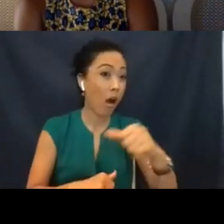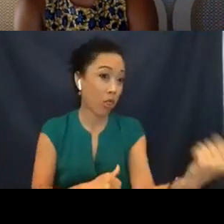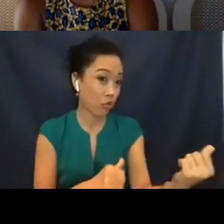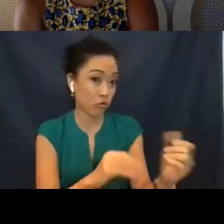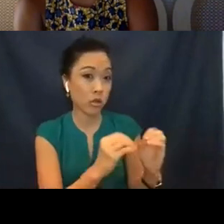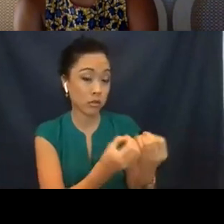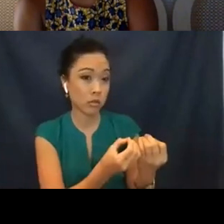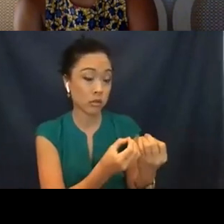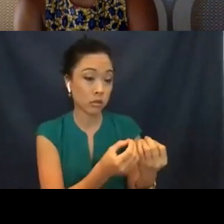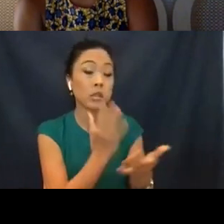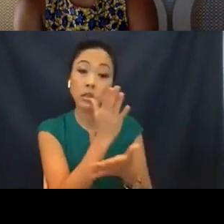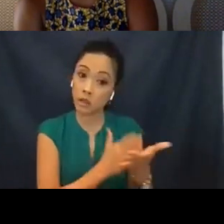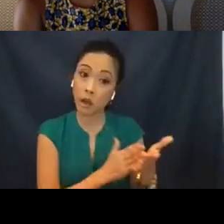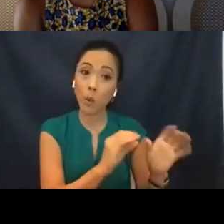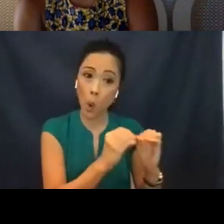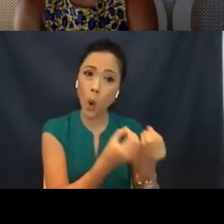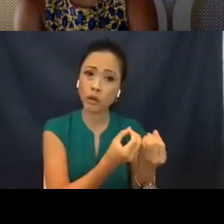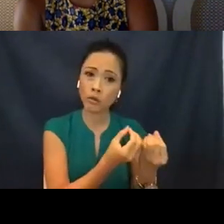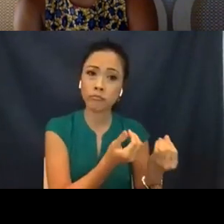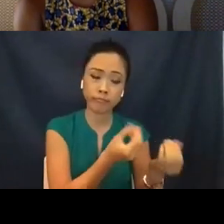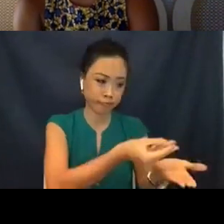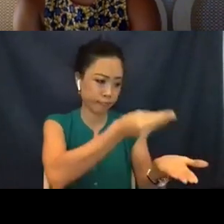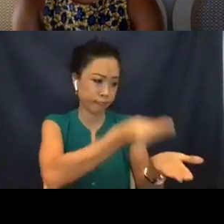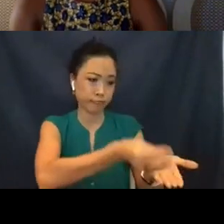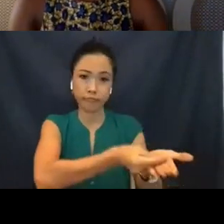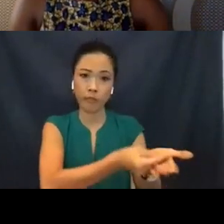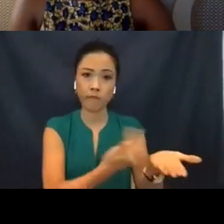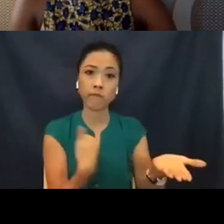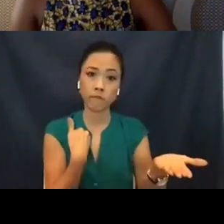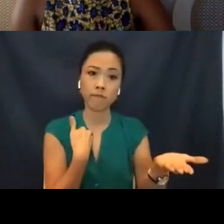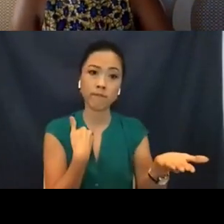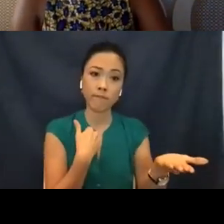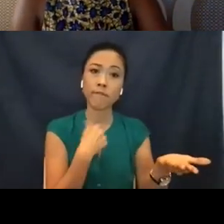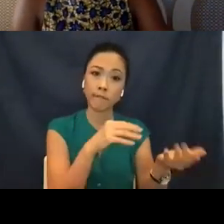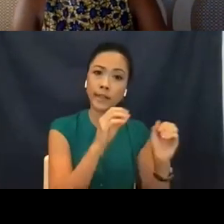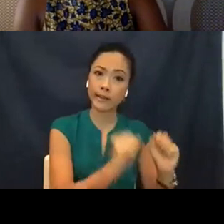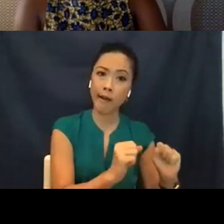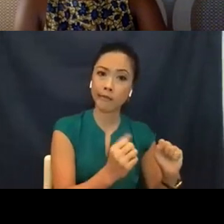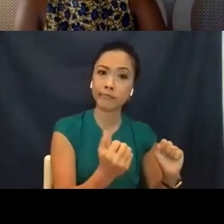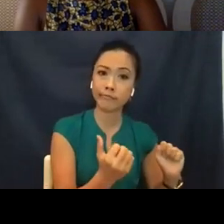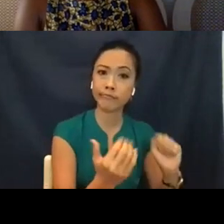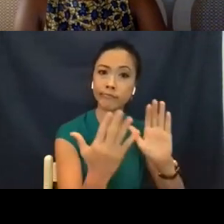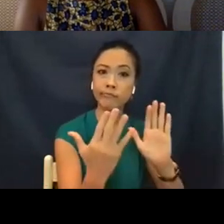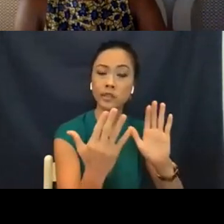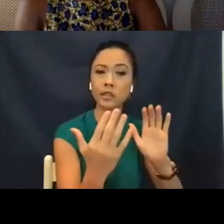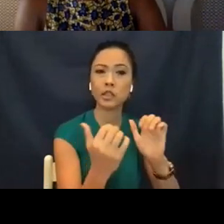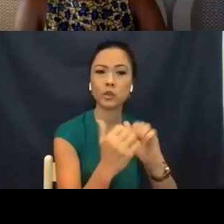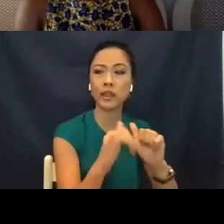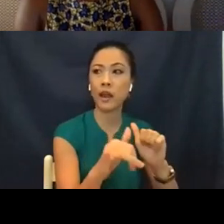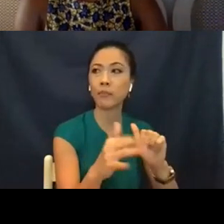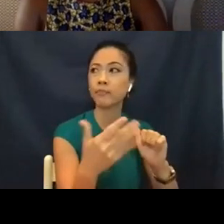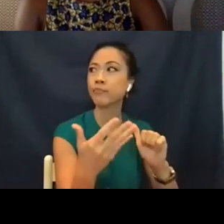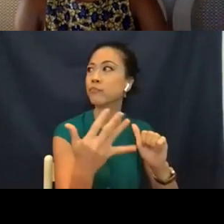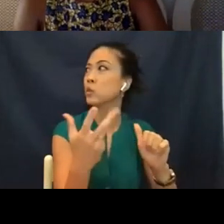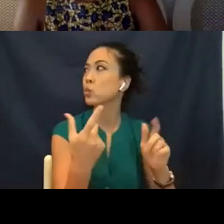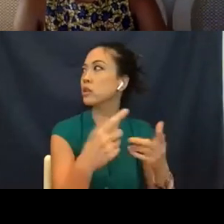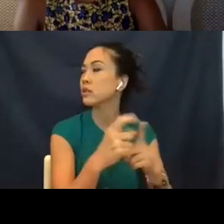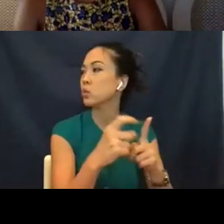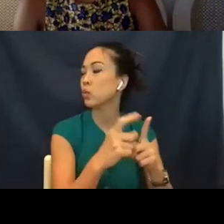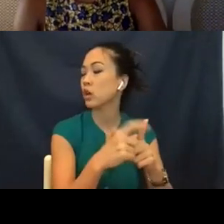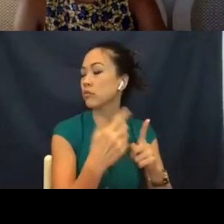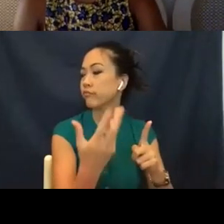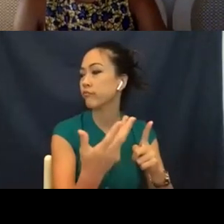with -- what is the word? I can't even think. The floor shifting, because we're going to